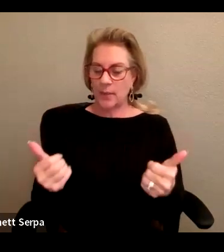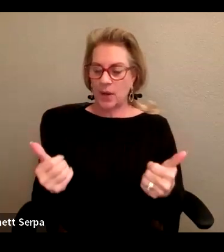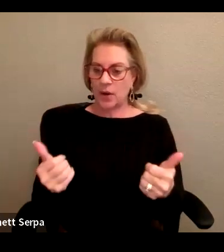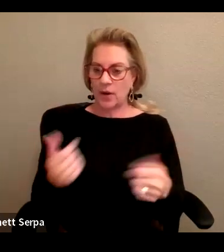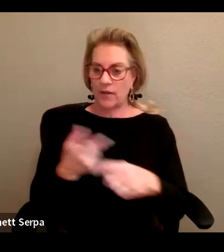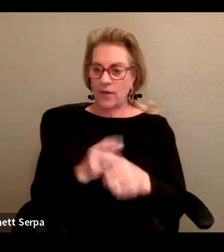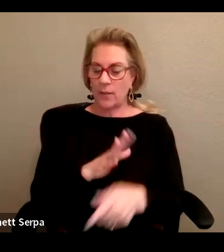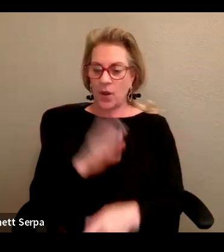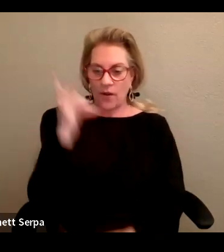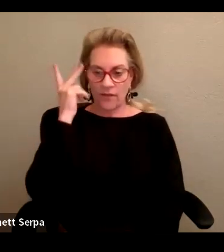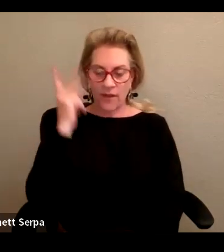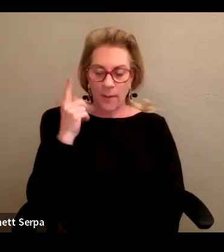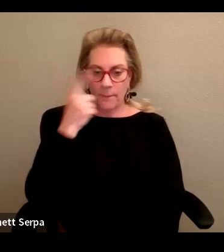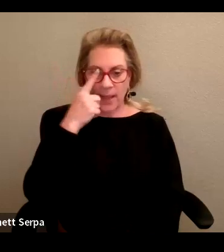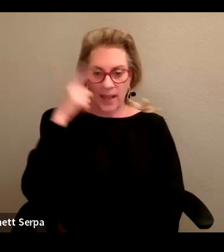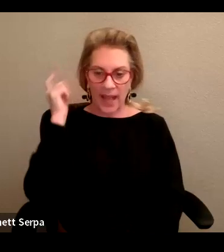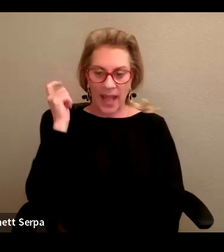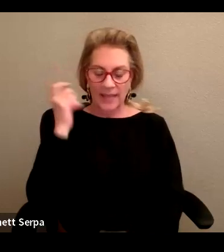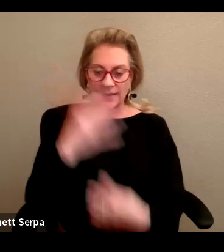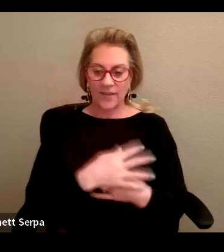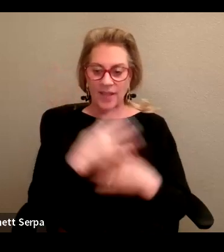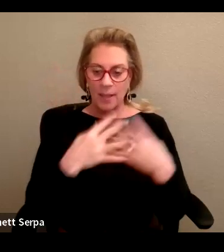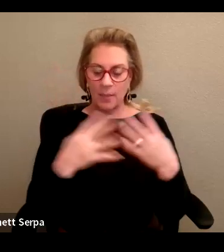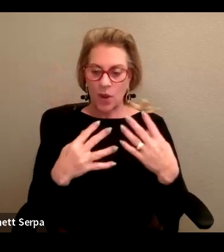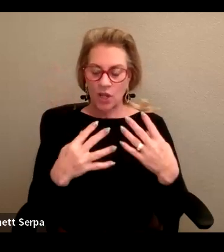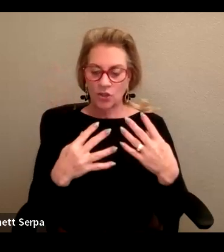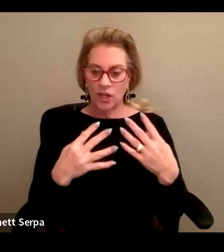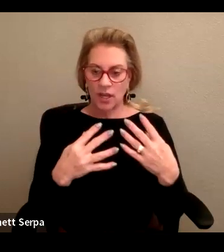of an immigration enforcement action because they're in removed proceedings or they've been